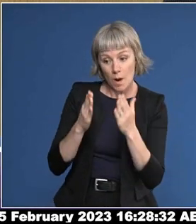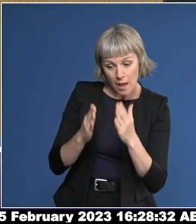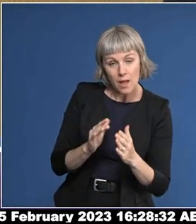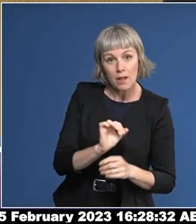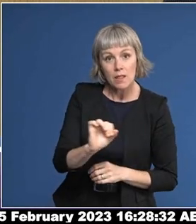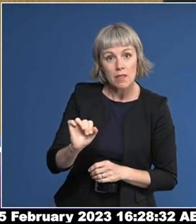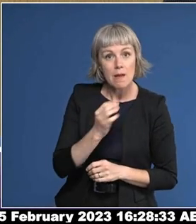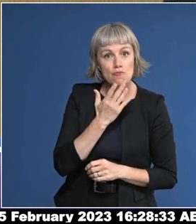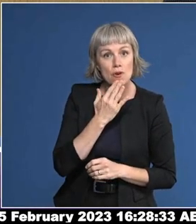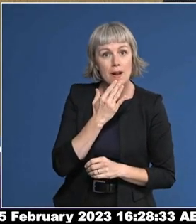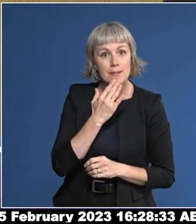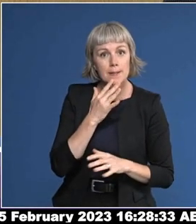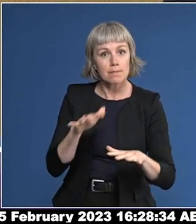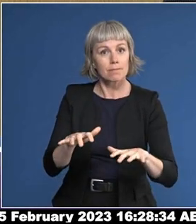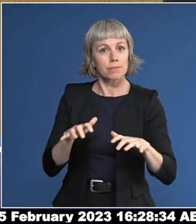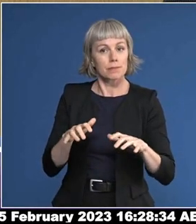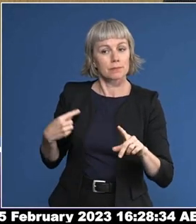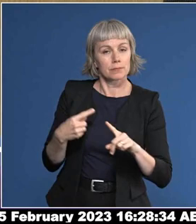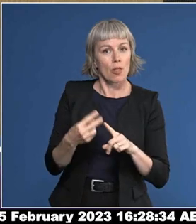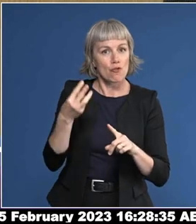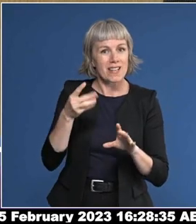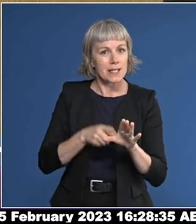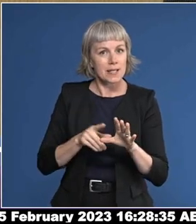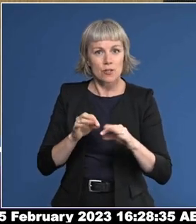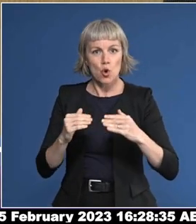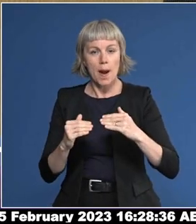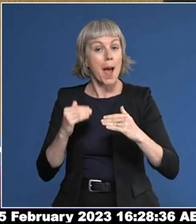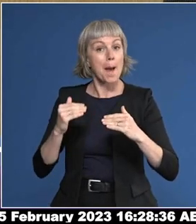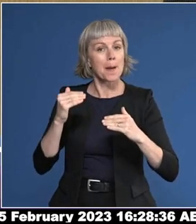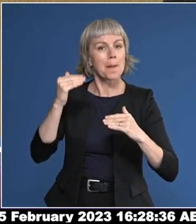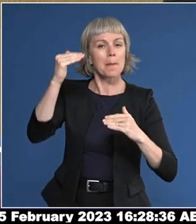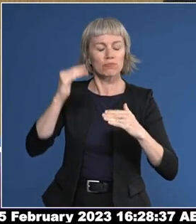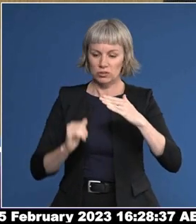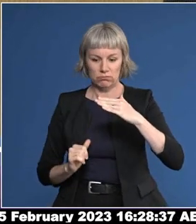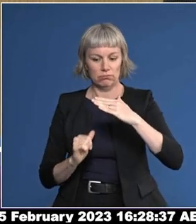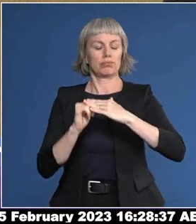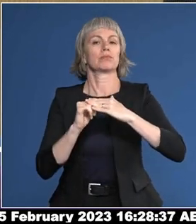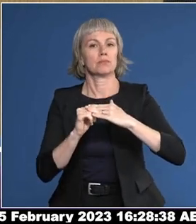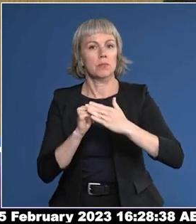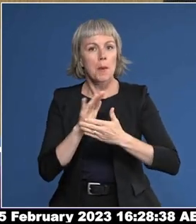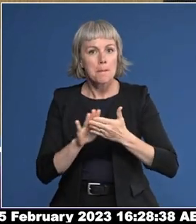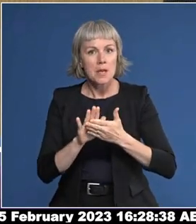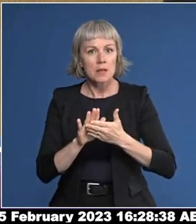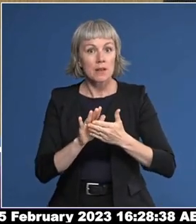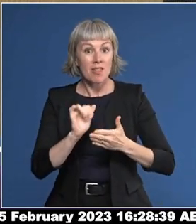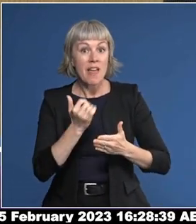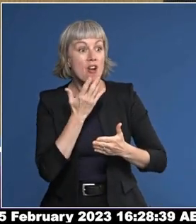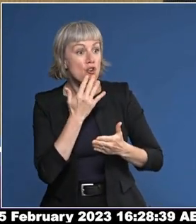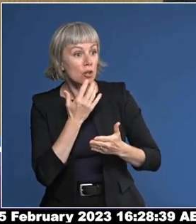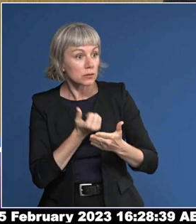the last three years, which makes it very difficult from an overheads perspective to be able to go through those registration costs and processes.